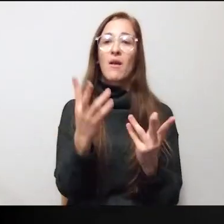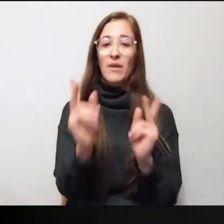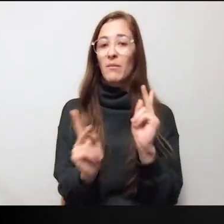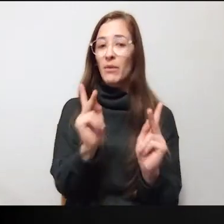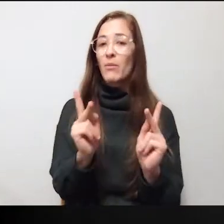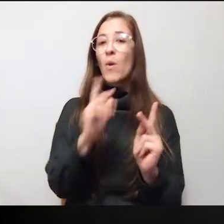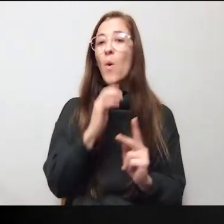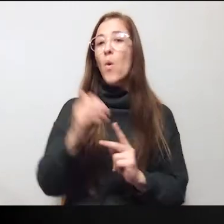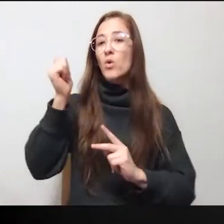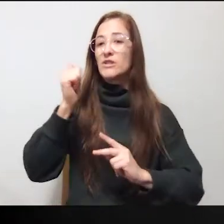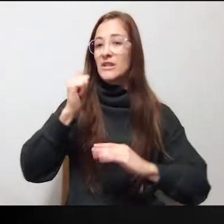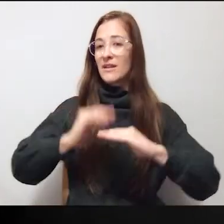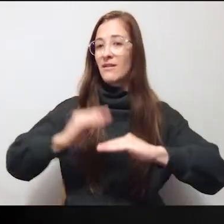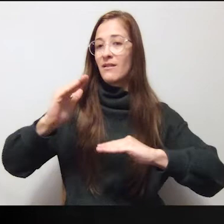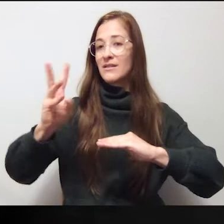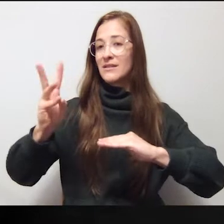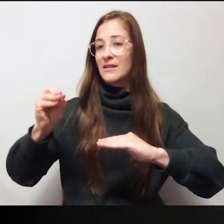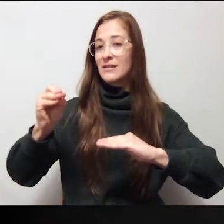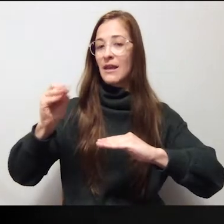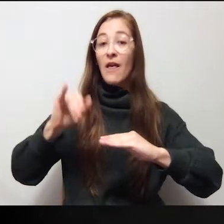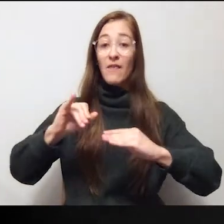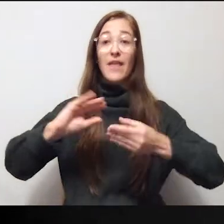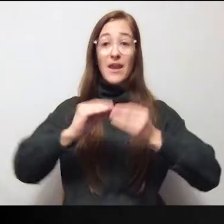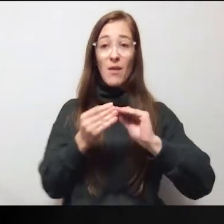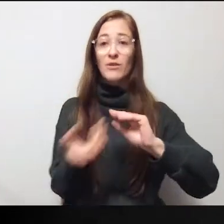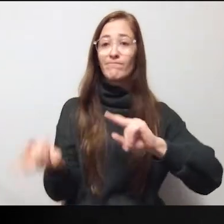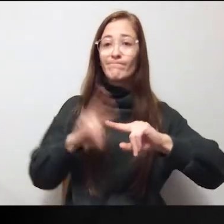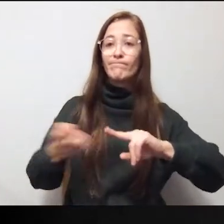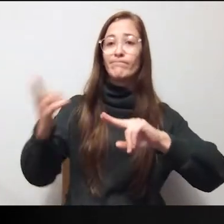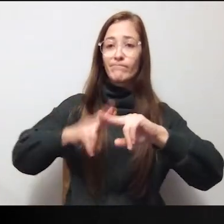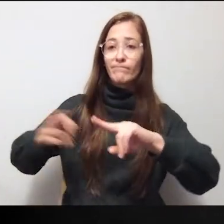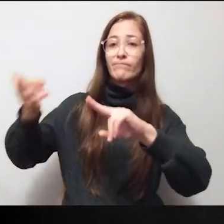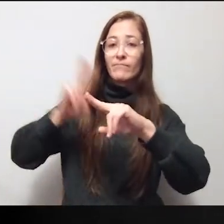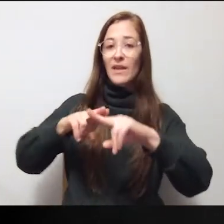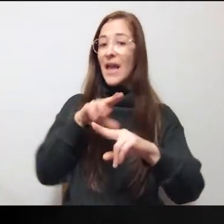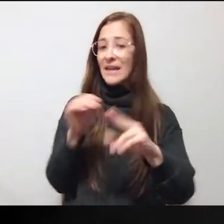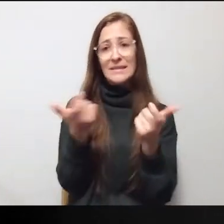So that population is growing and it's a significant number.